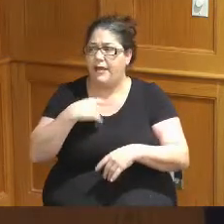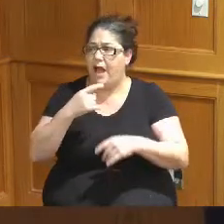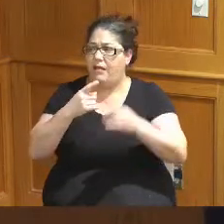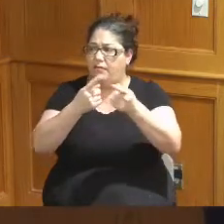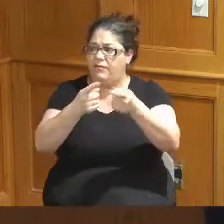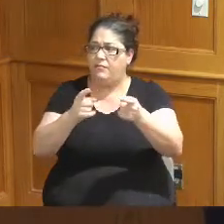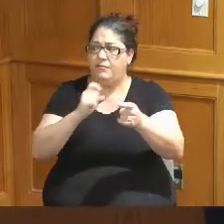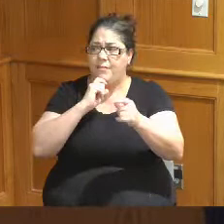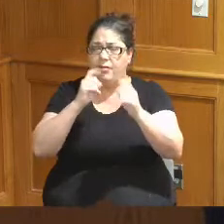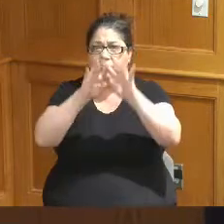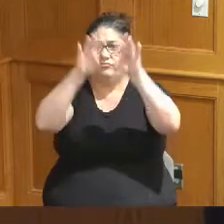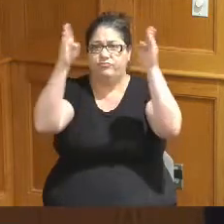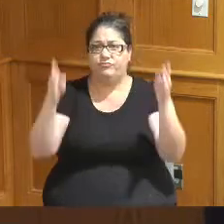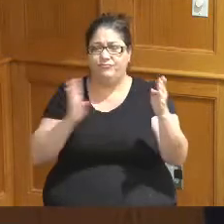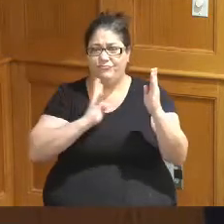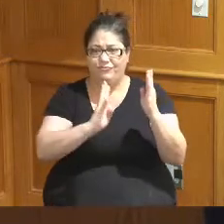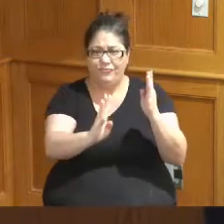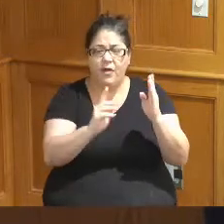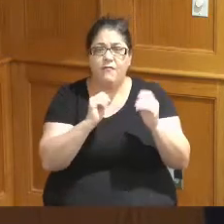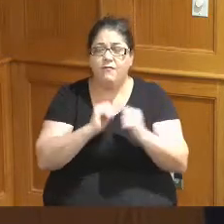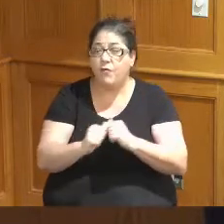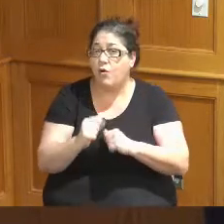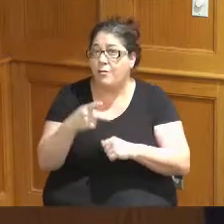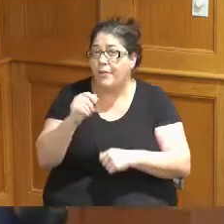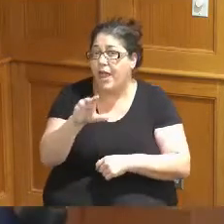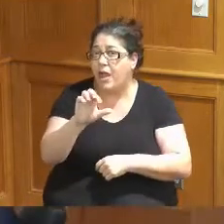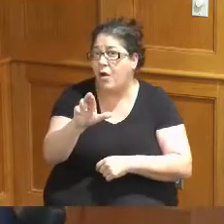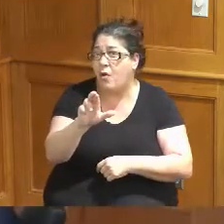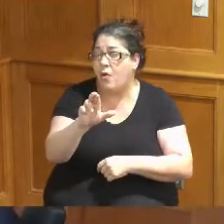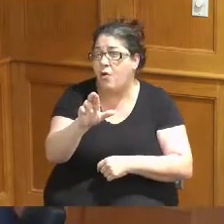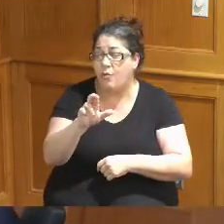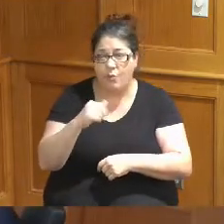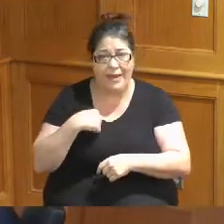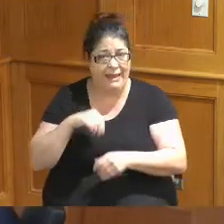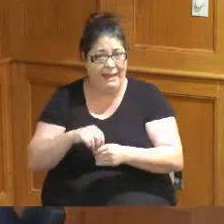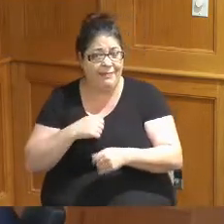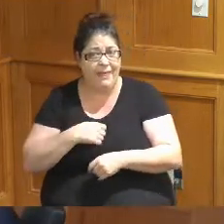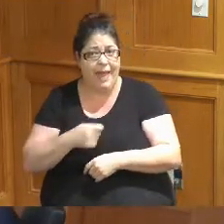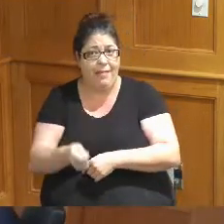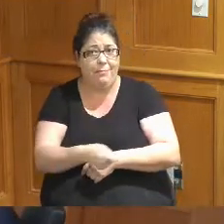Paycor Stadium or are we in the metal detector business is that something